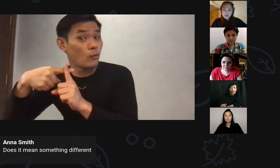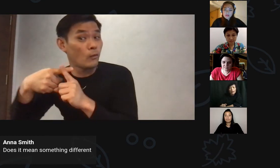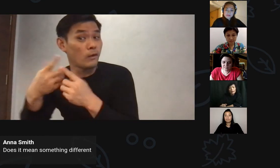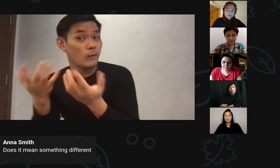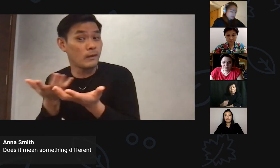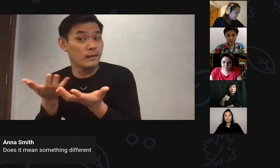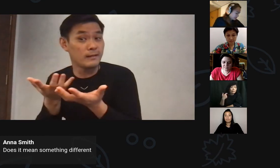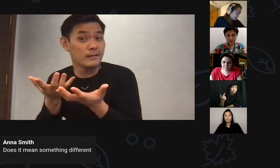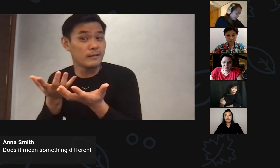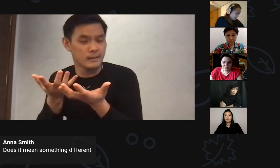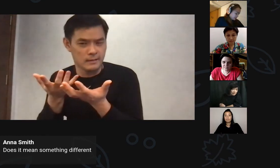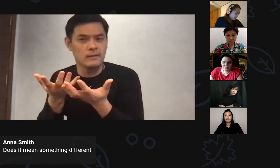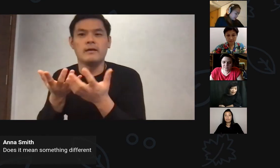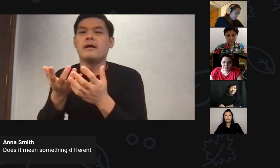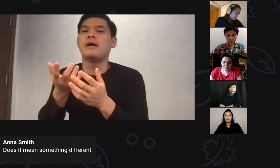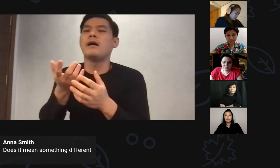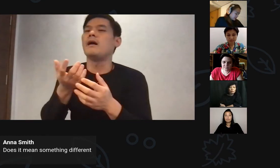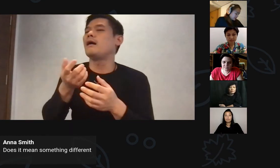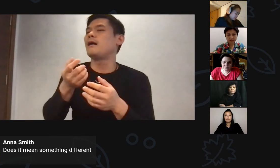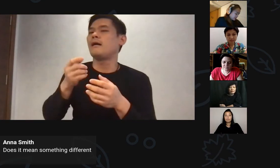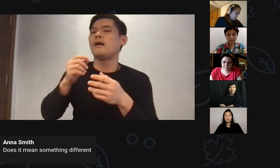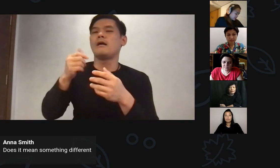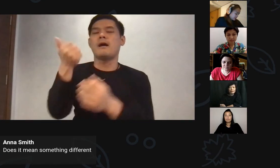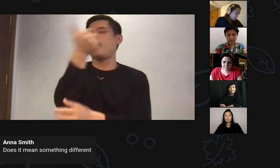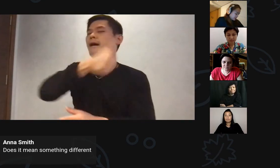but the plus sign was that,